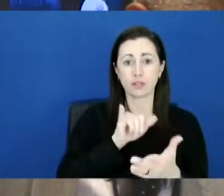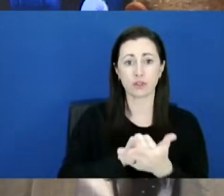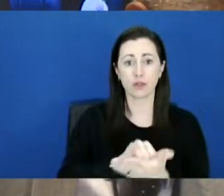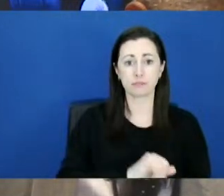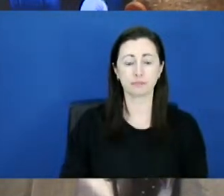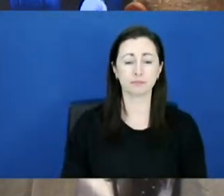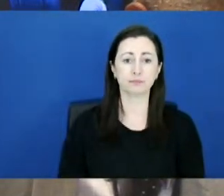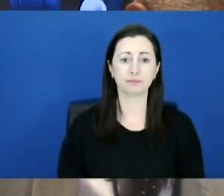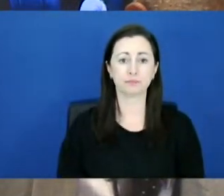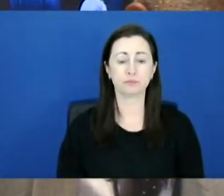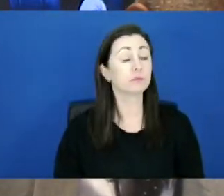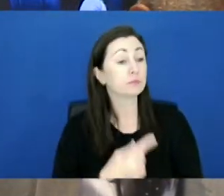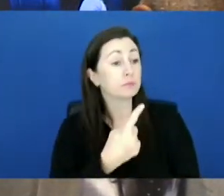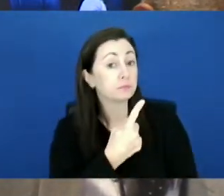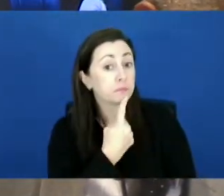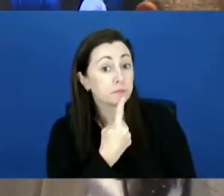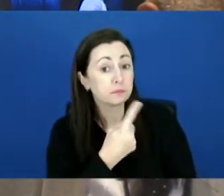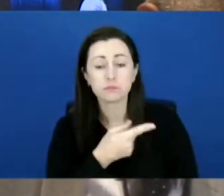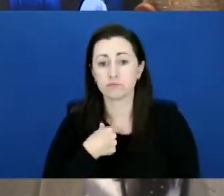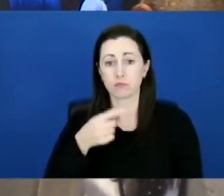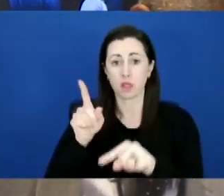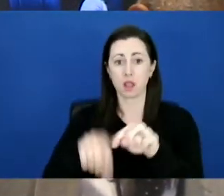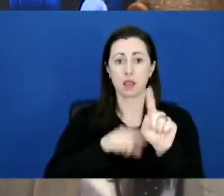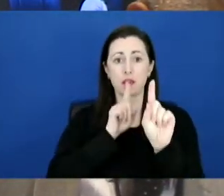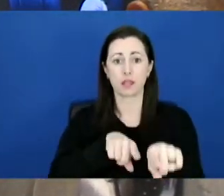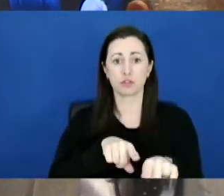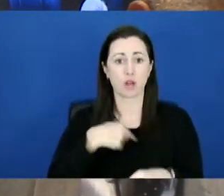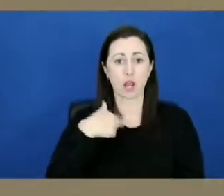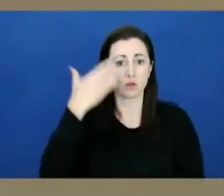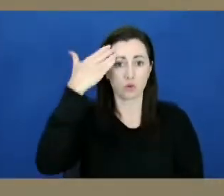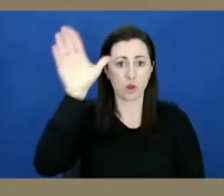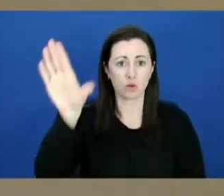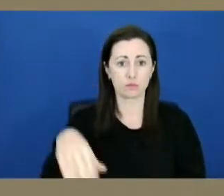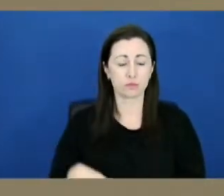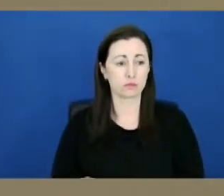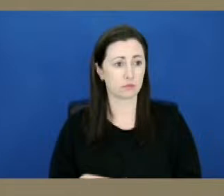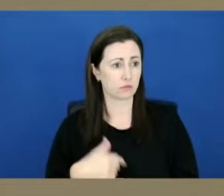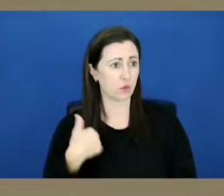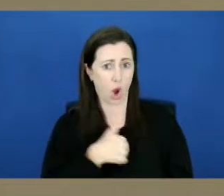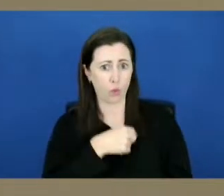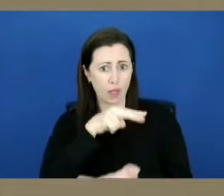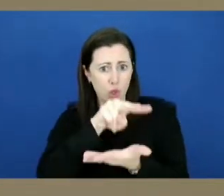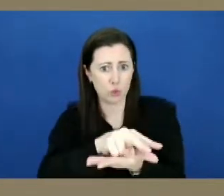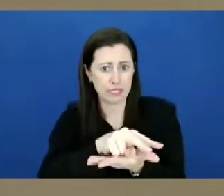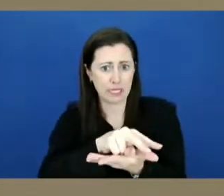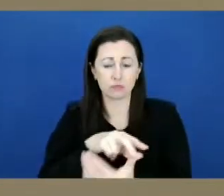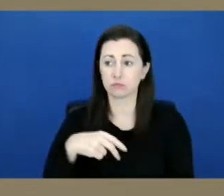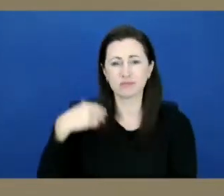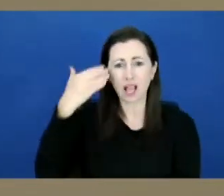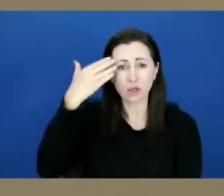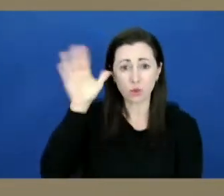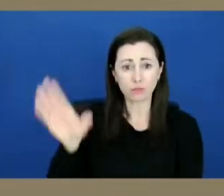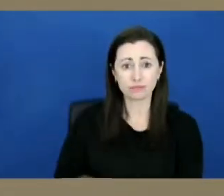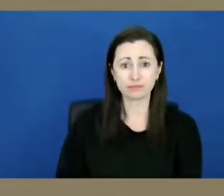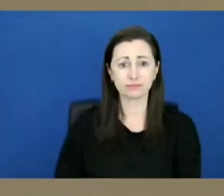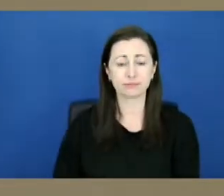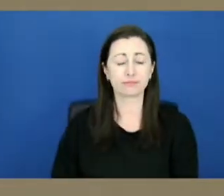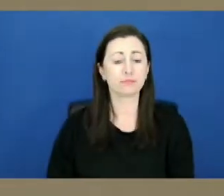I REALLY CAN'T ANSWER THAT, COMMISSIONER LEAKE. I'M SORRY.